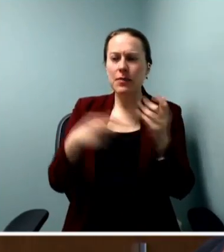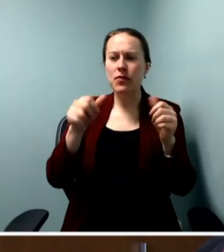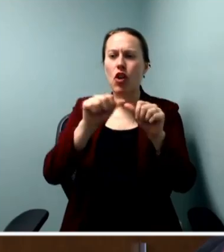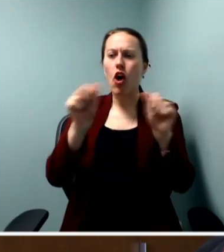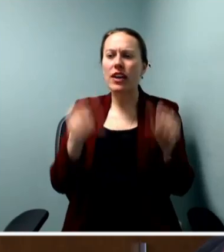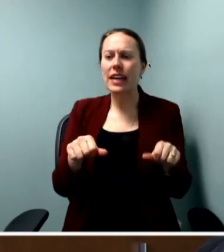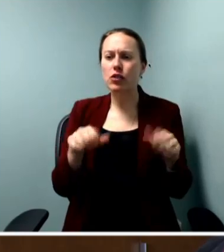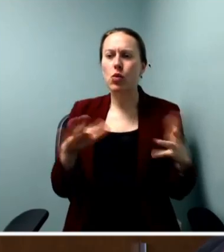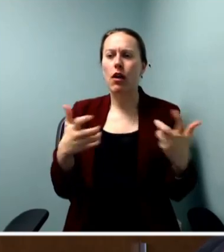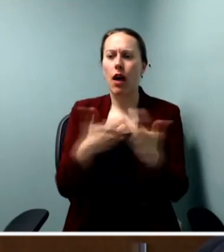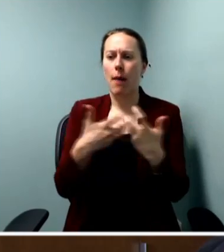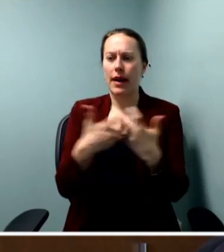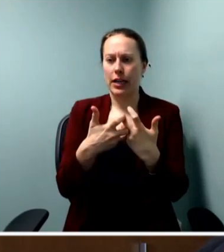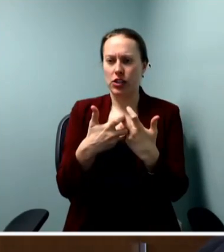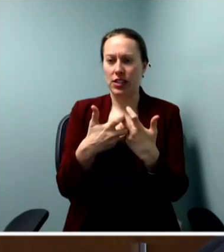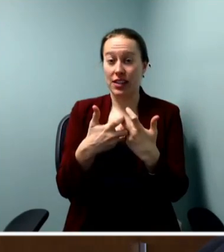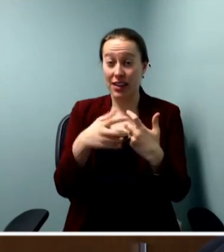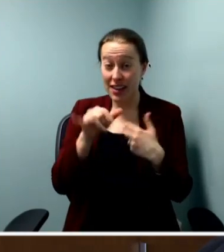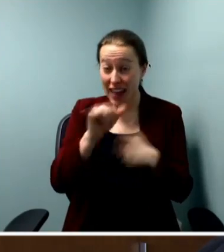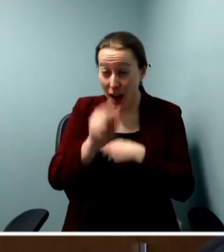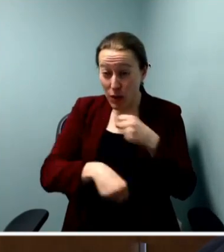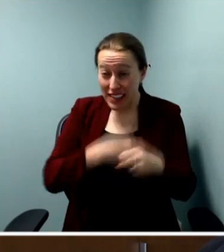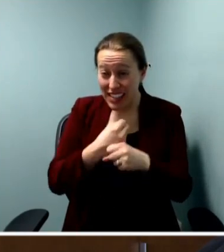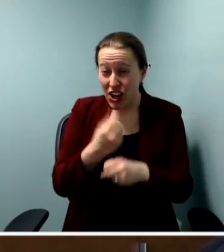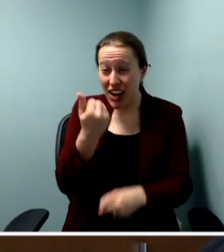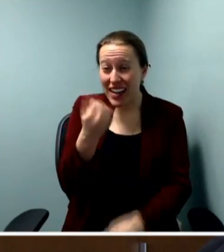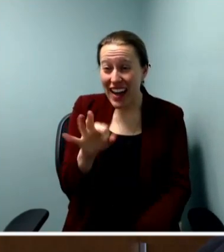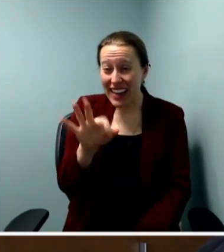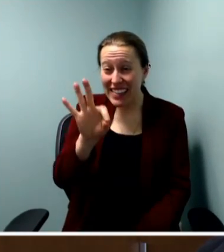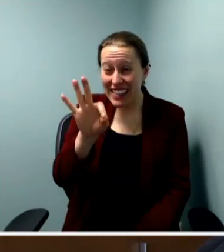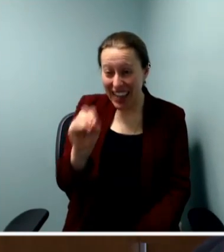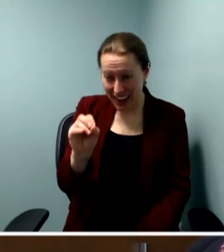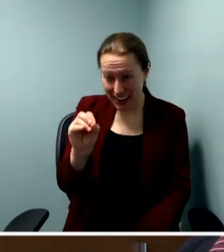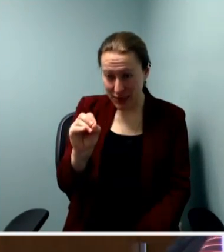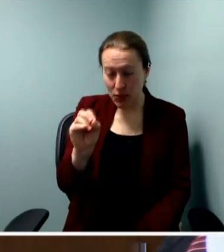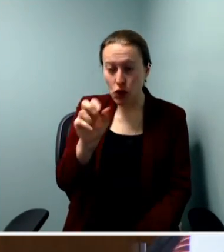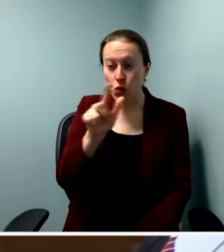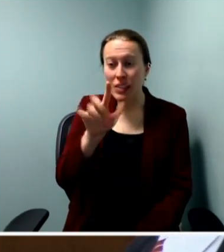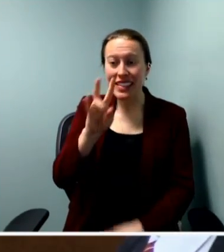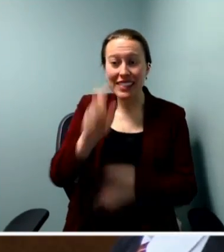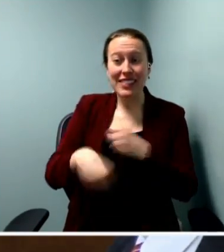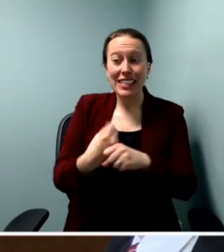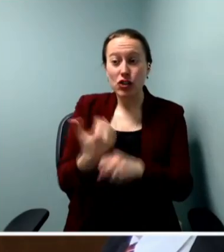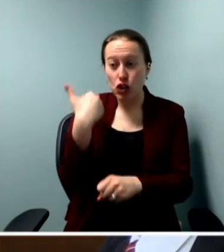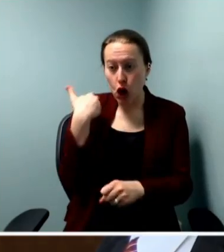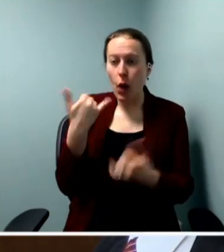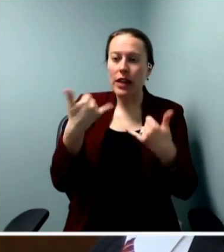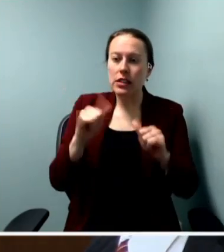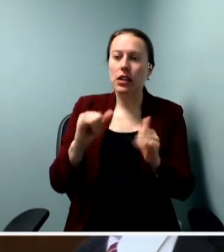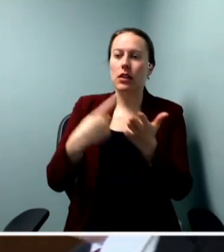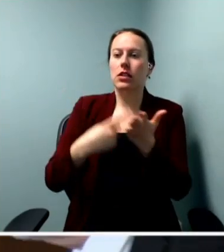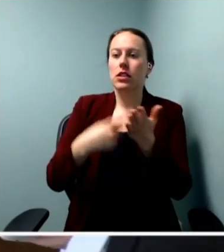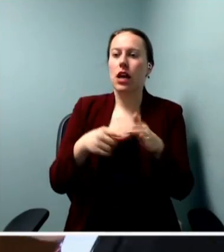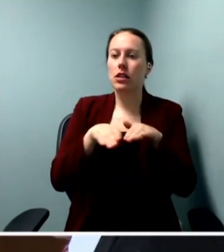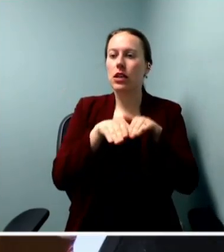That was 1990. 27 years ago and we're still talking about the ramps. Like that's the access plan.